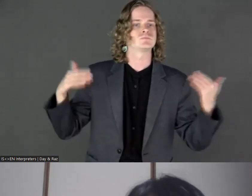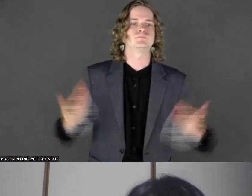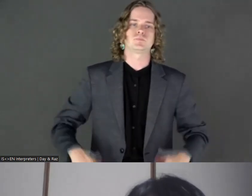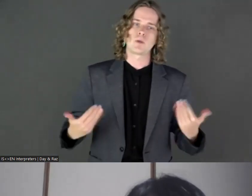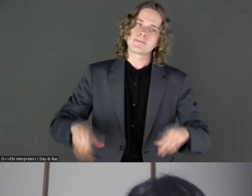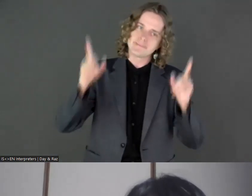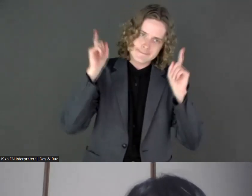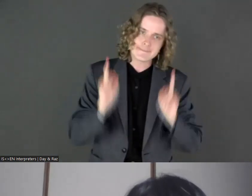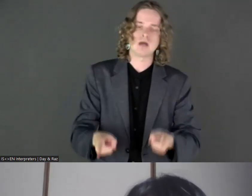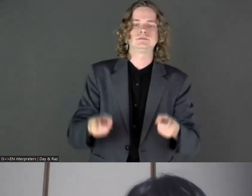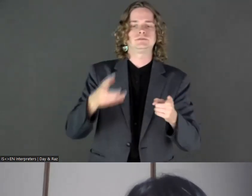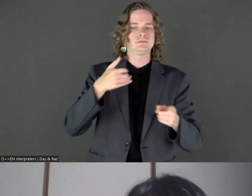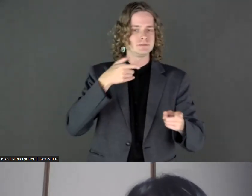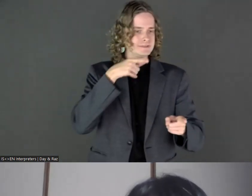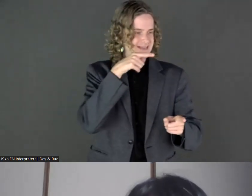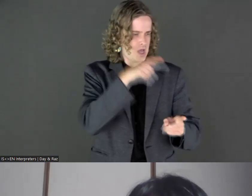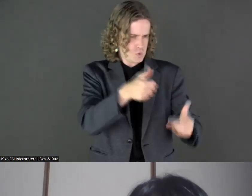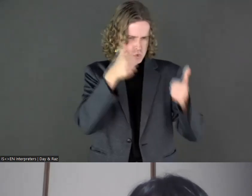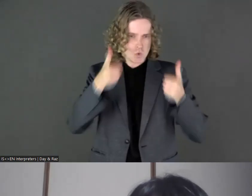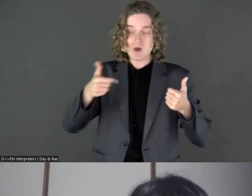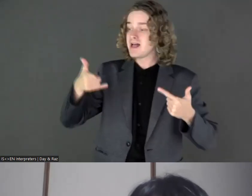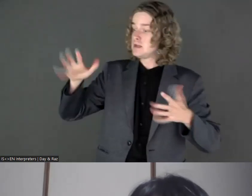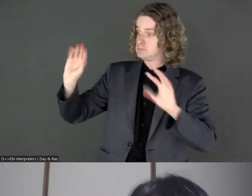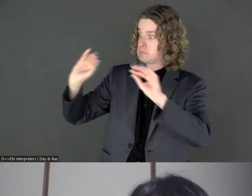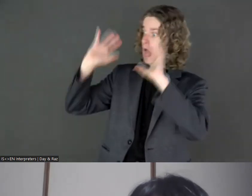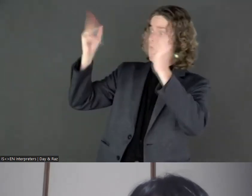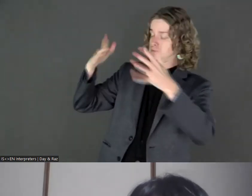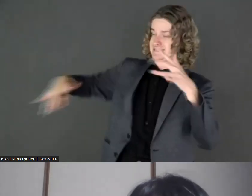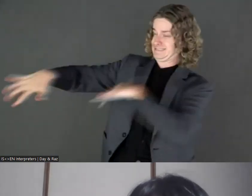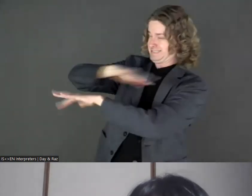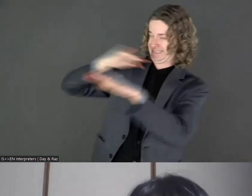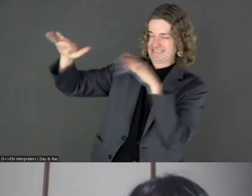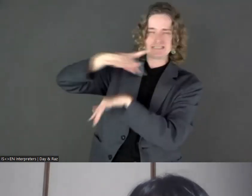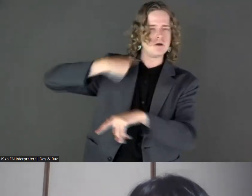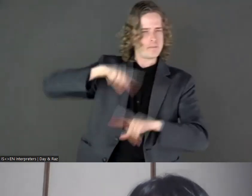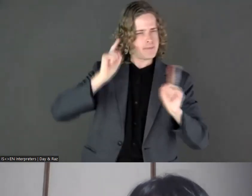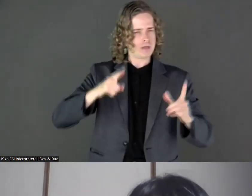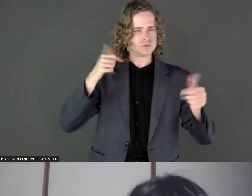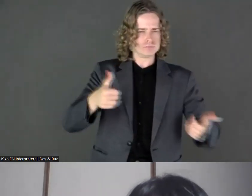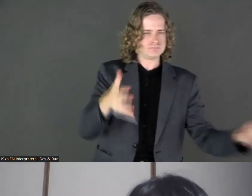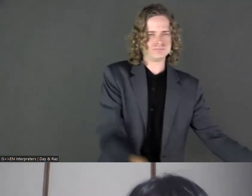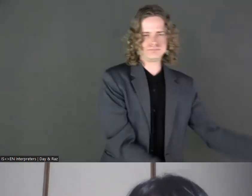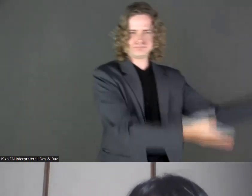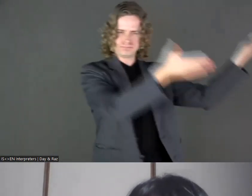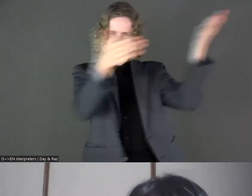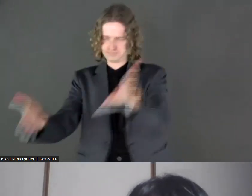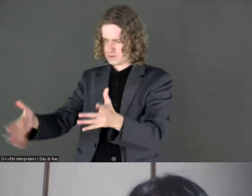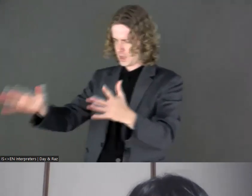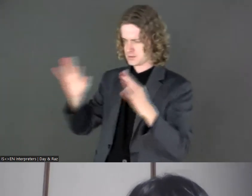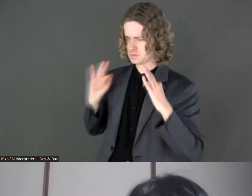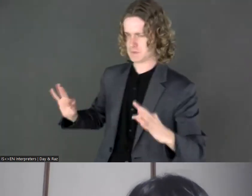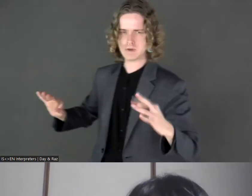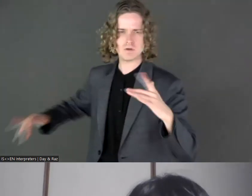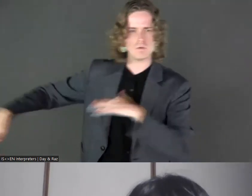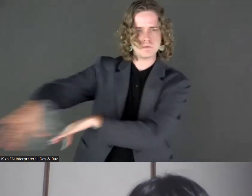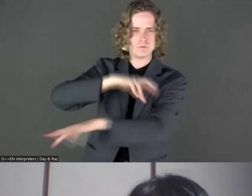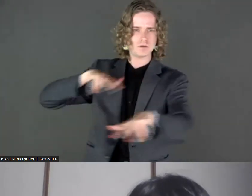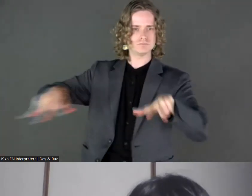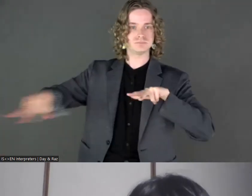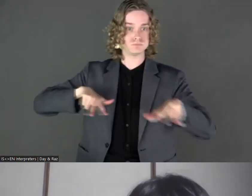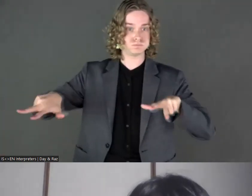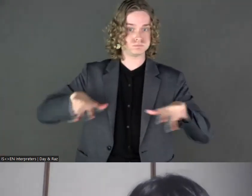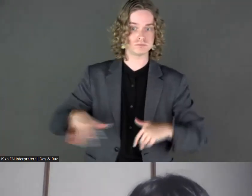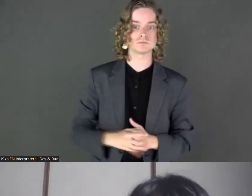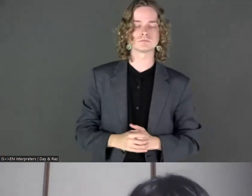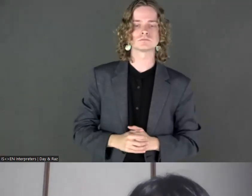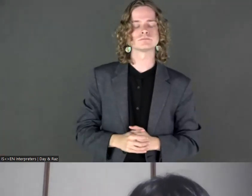I am very glad for having received an invitation to attend your event. The Republic of Moldova